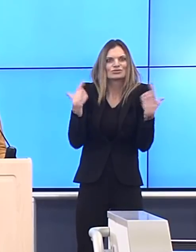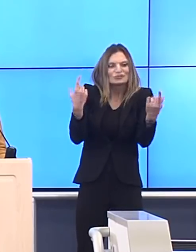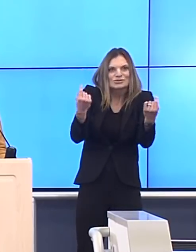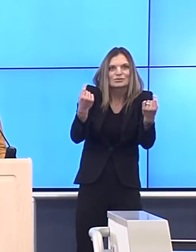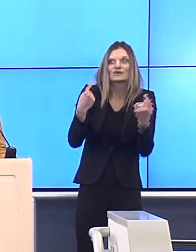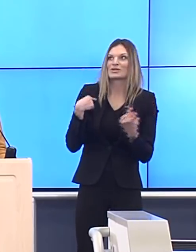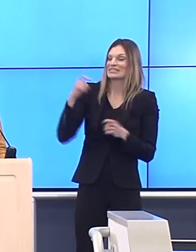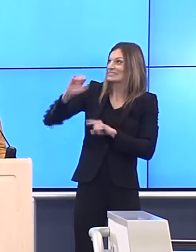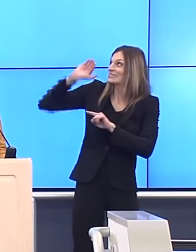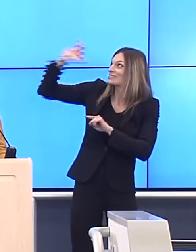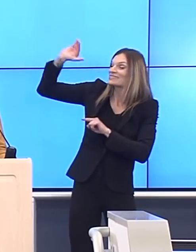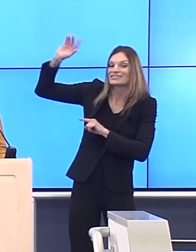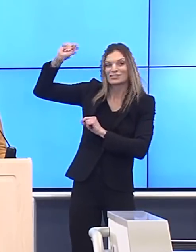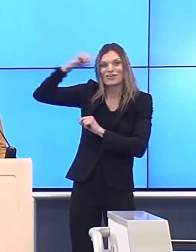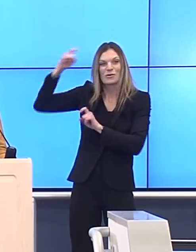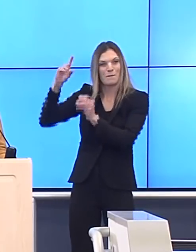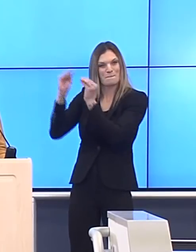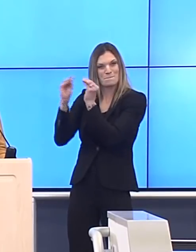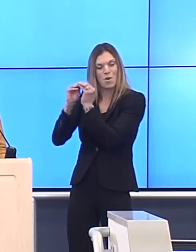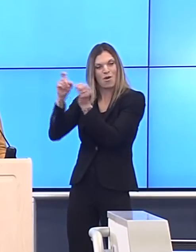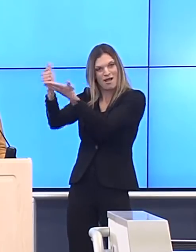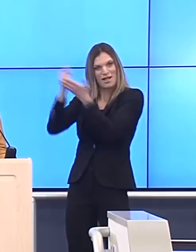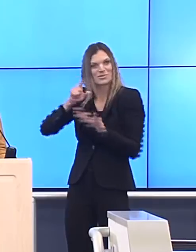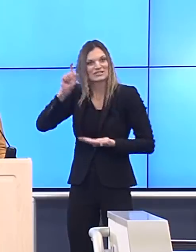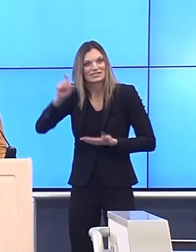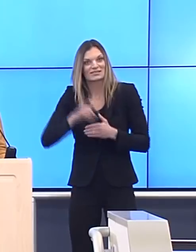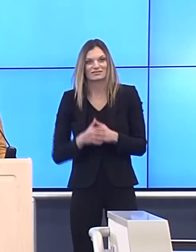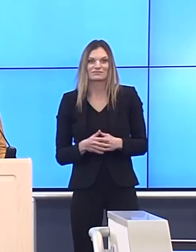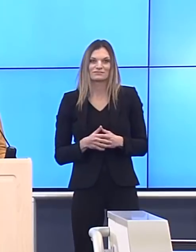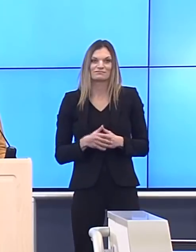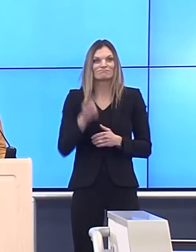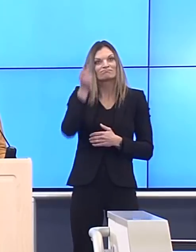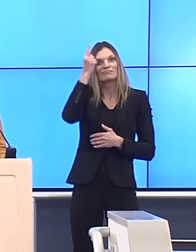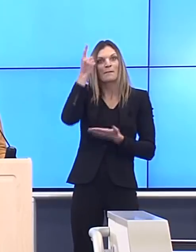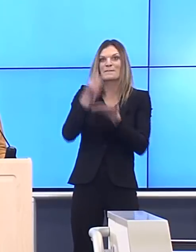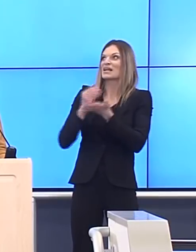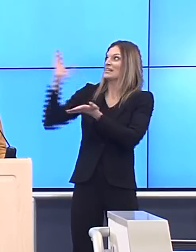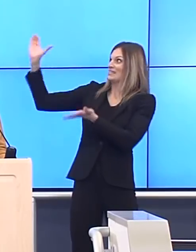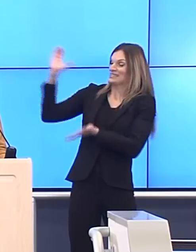EDUCATIONAL SUPPORT THAT THEY NEED. THE STIMULUS IS CRITICAL